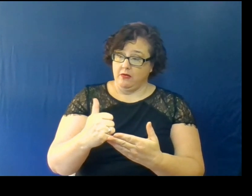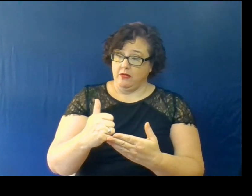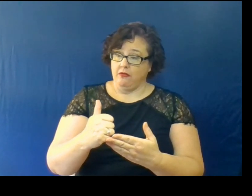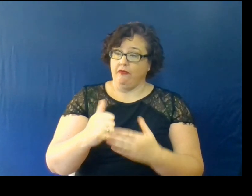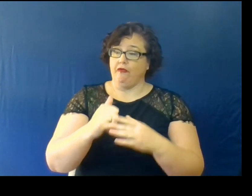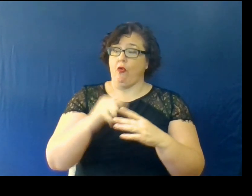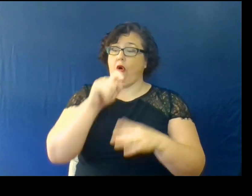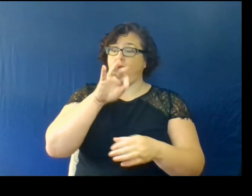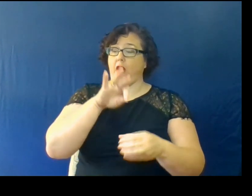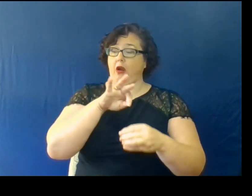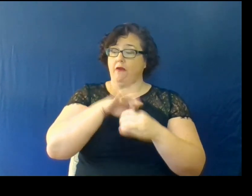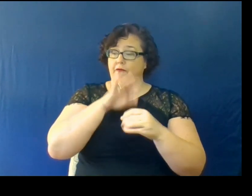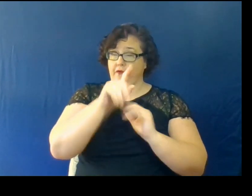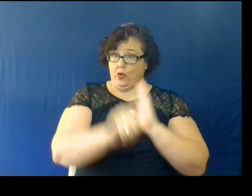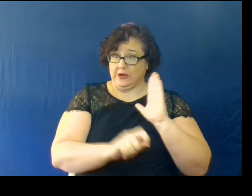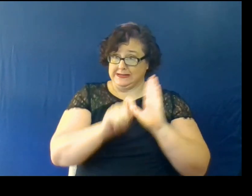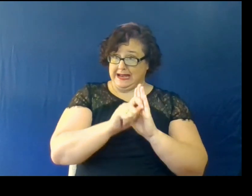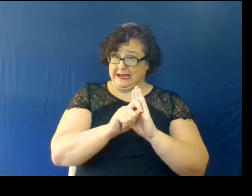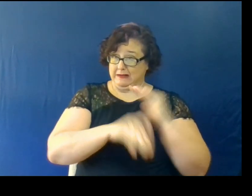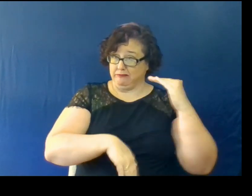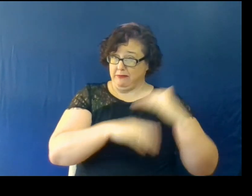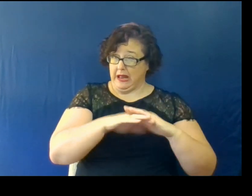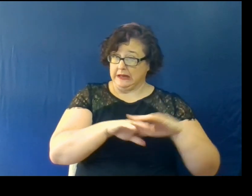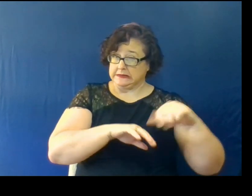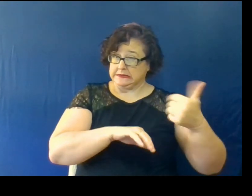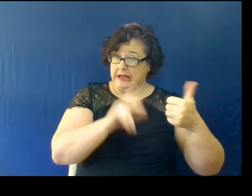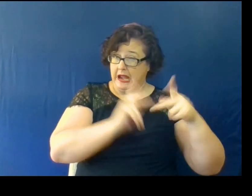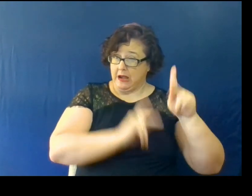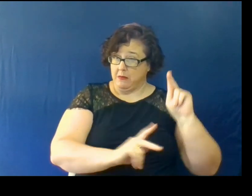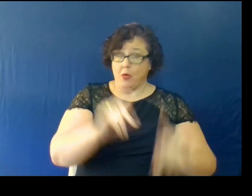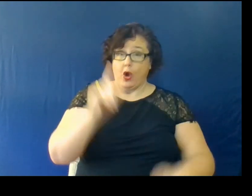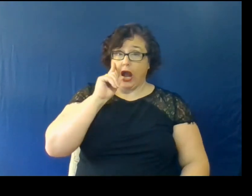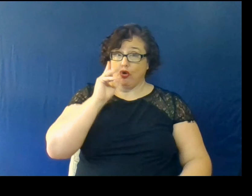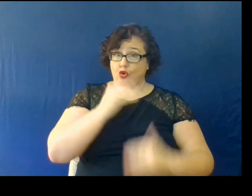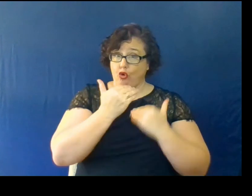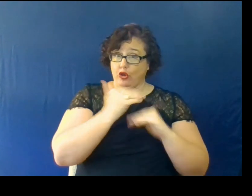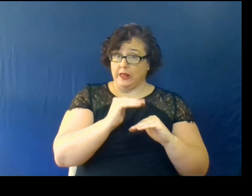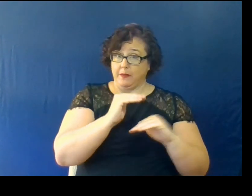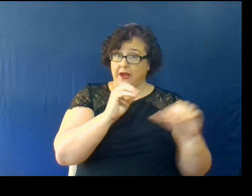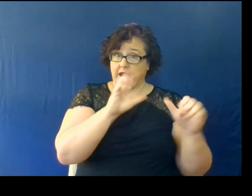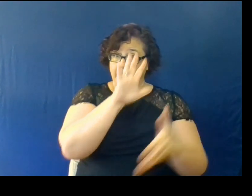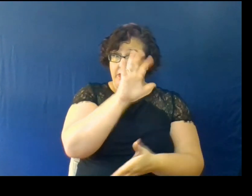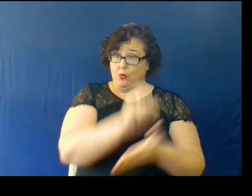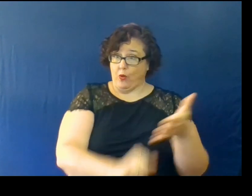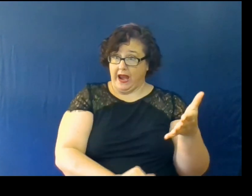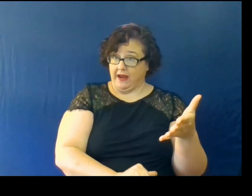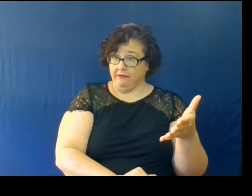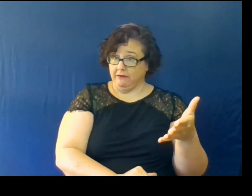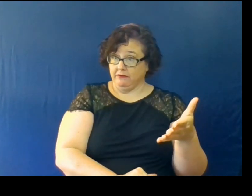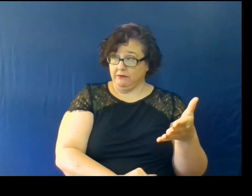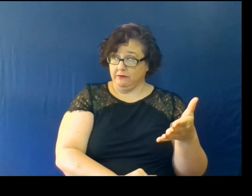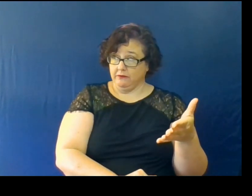has been 10 people. I heard this limit has been waived. Can you please address this? There is no